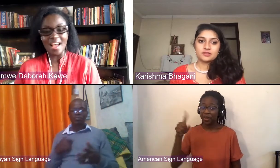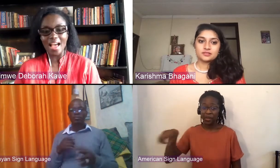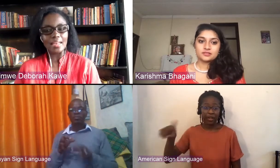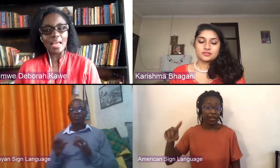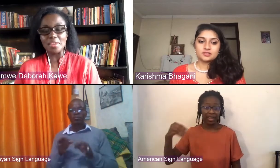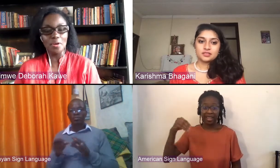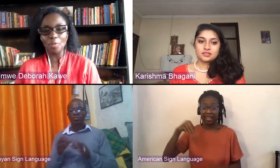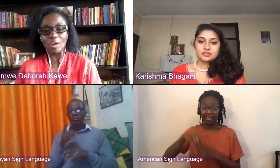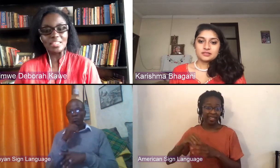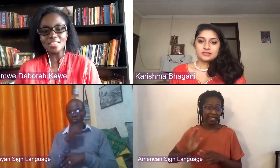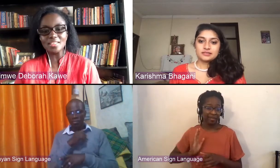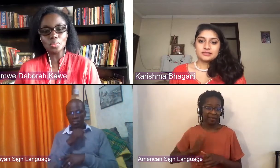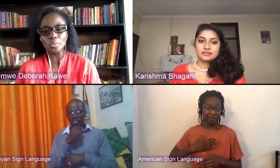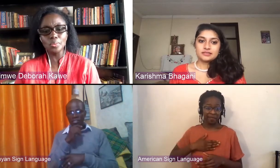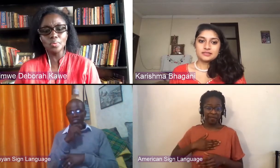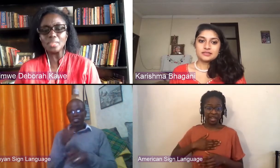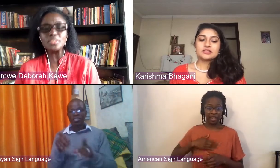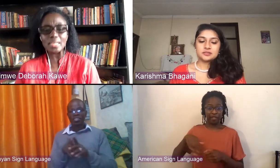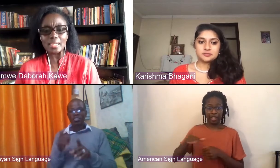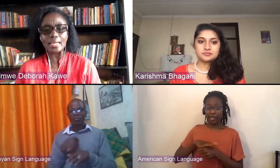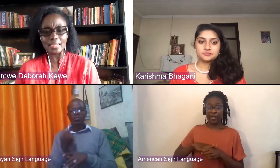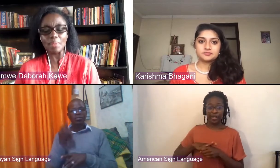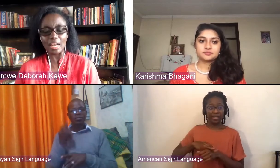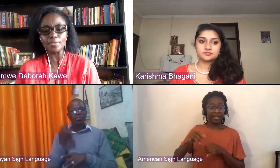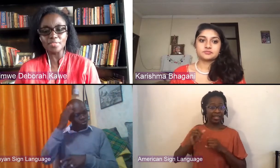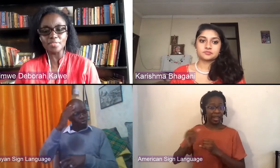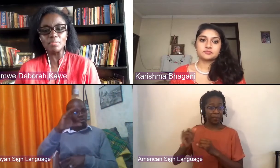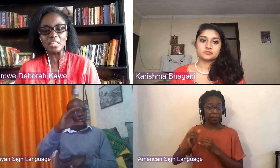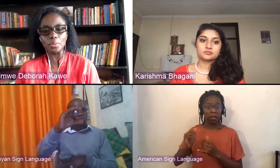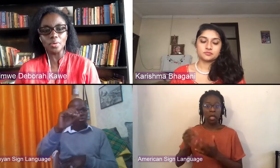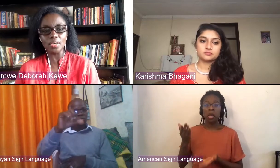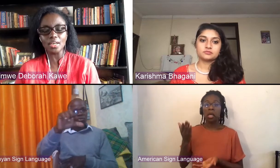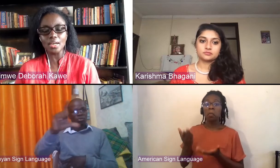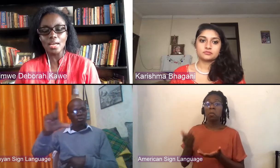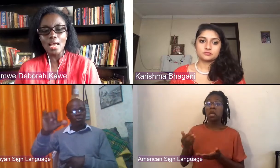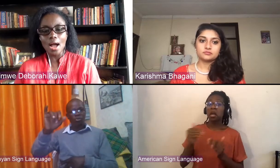And I know colleagues who are doing like some kind of similar work,